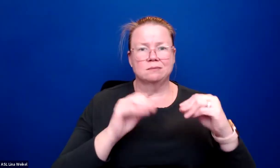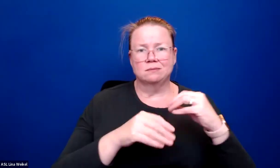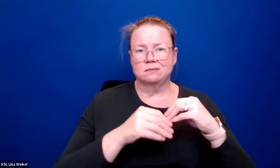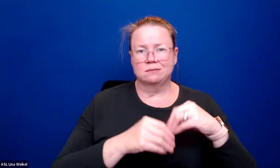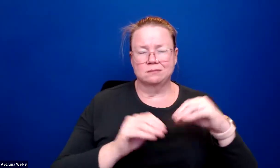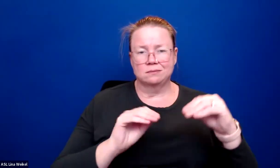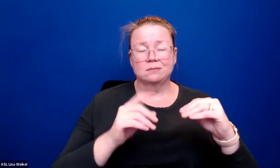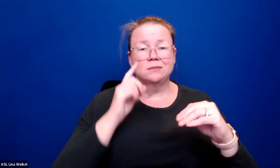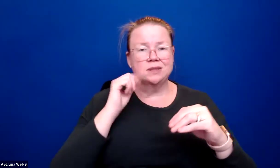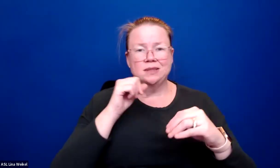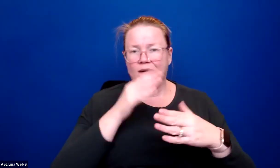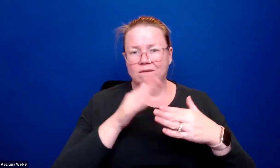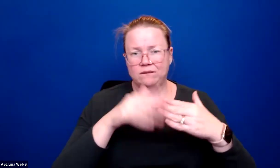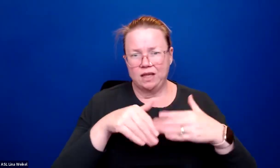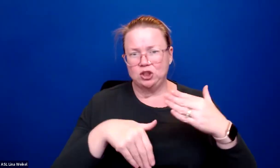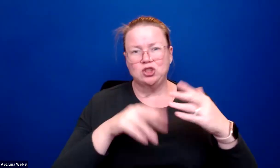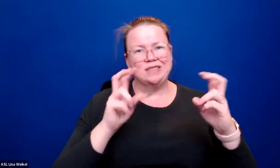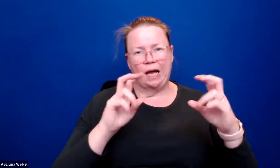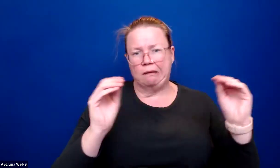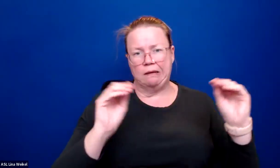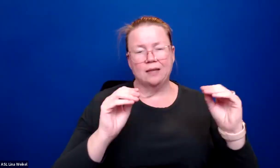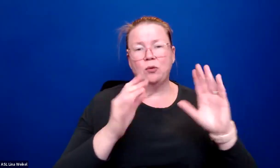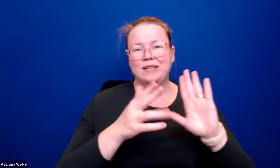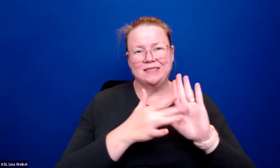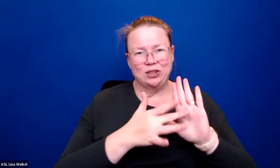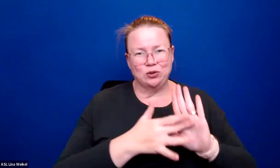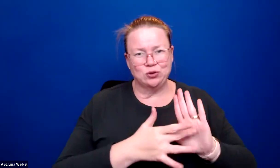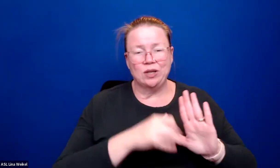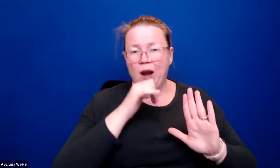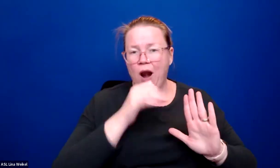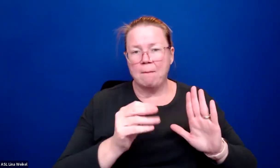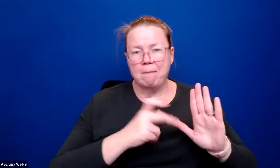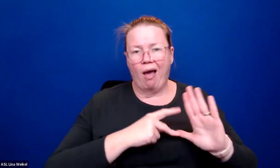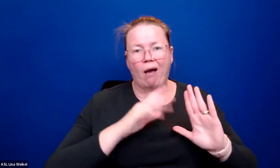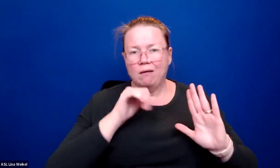Kendra Brown: finished like. We don't have the stickers back yet, so we haven't started handing them out yet. But